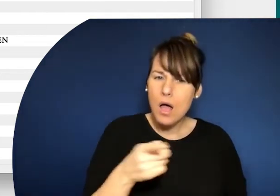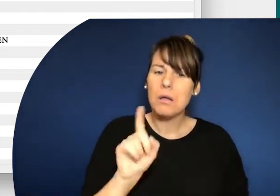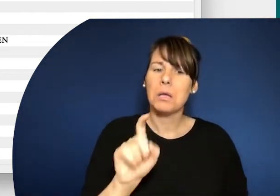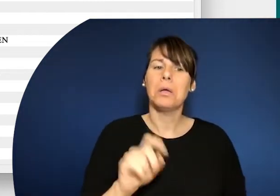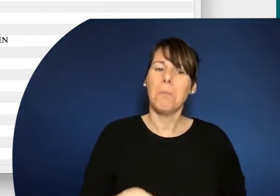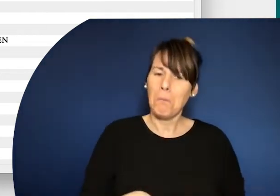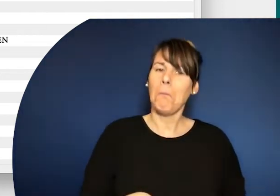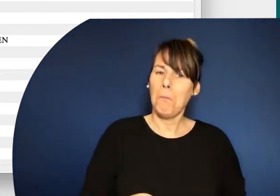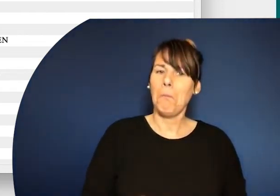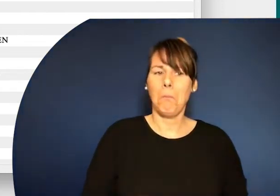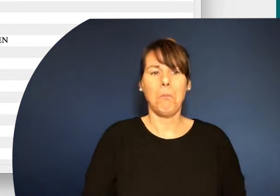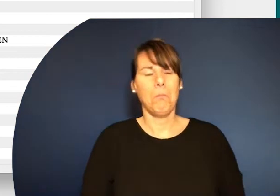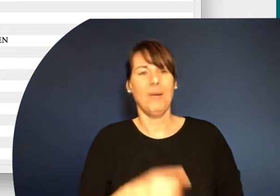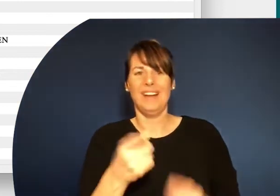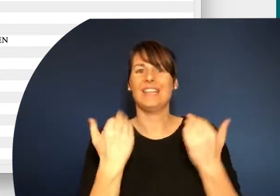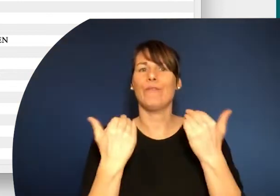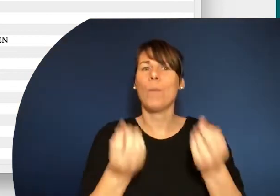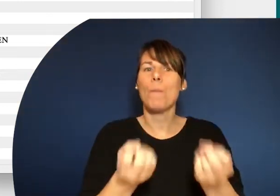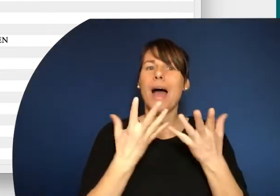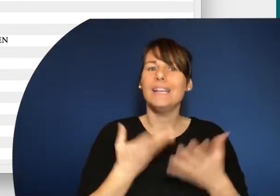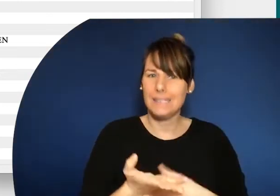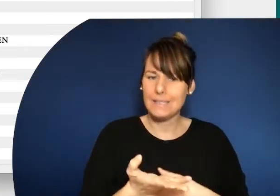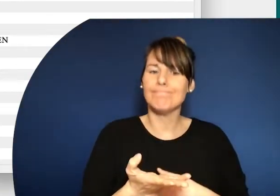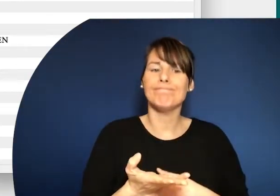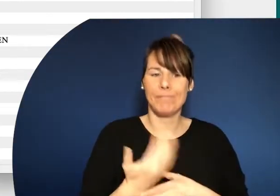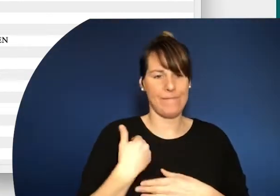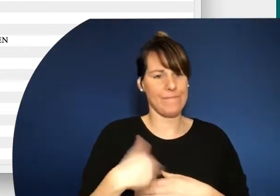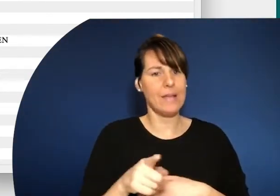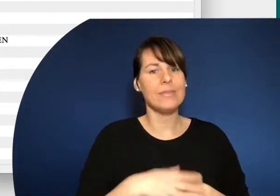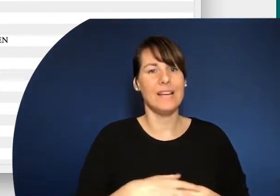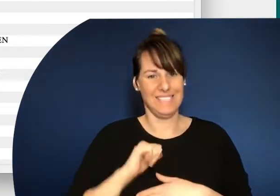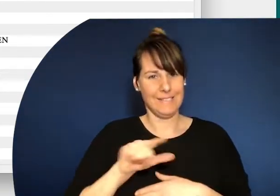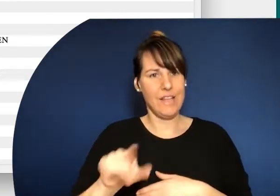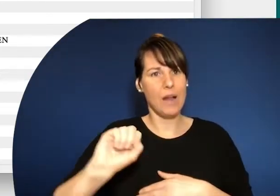common one is the most frequent one. OK. Another thing that we can do